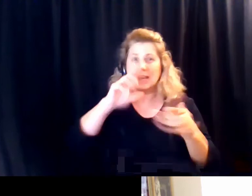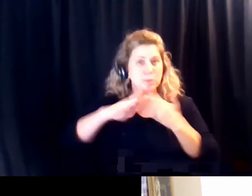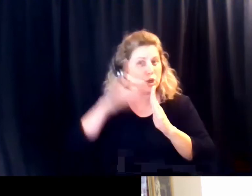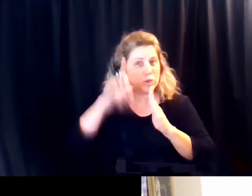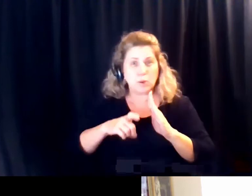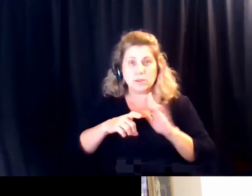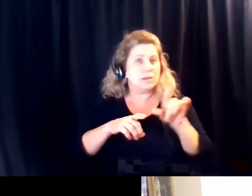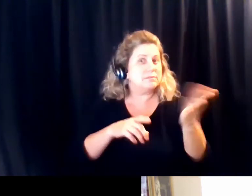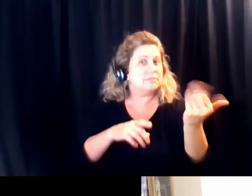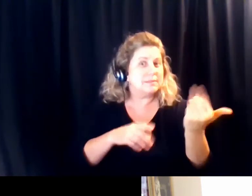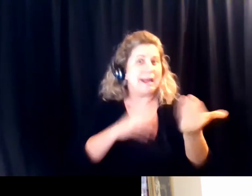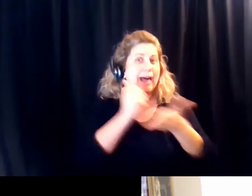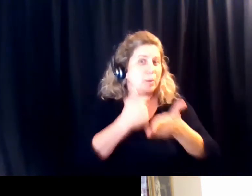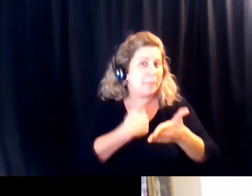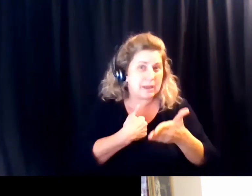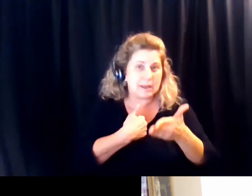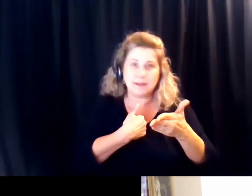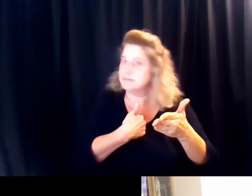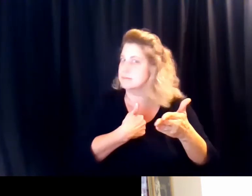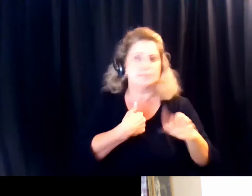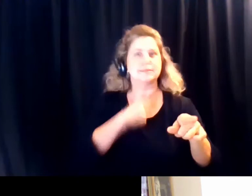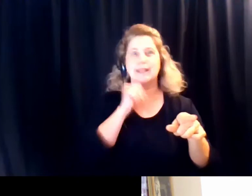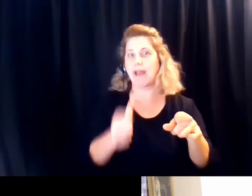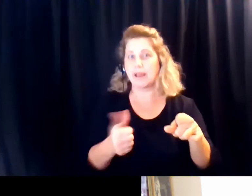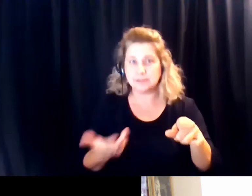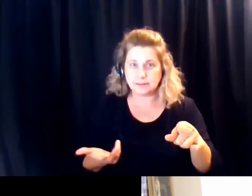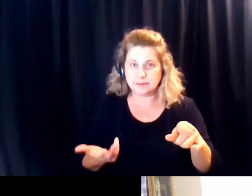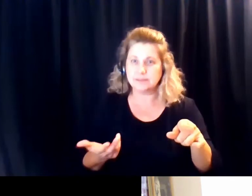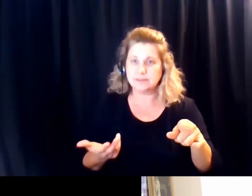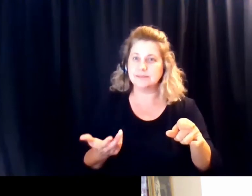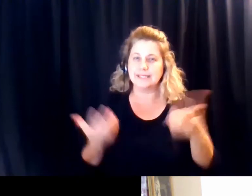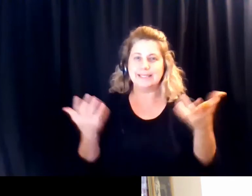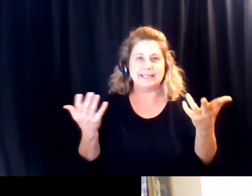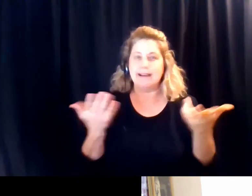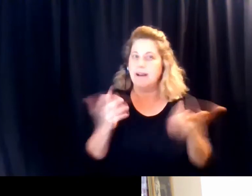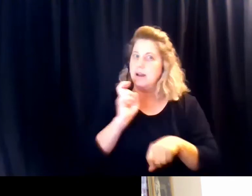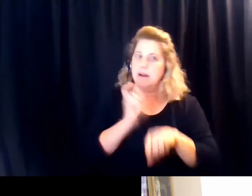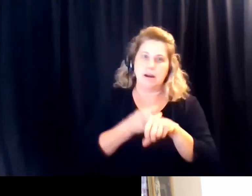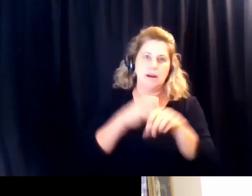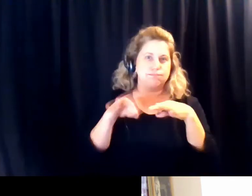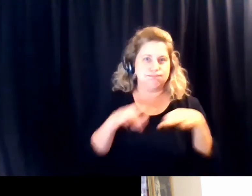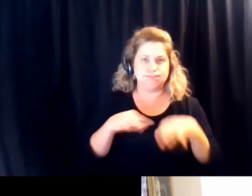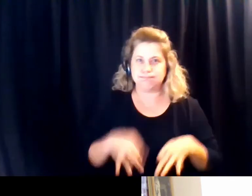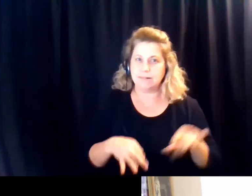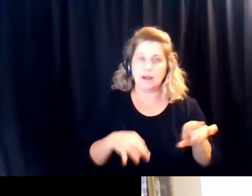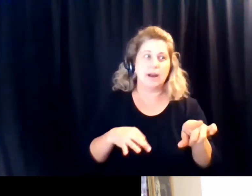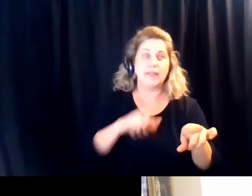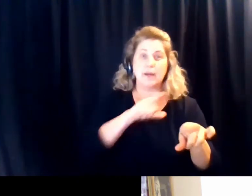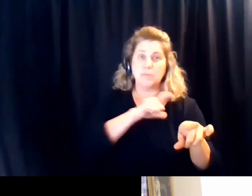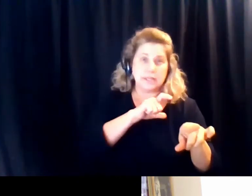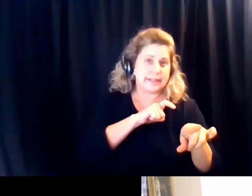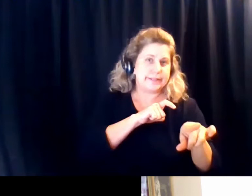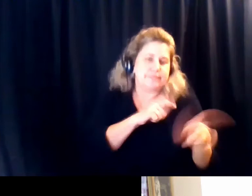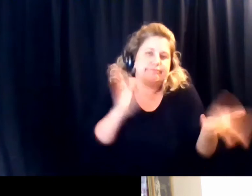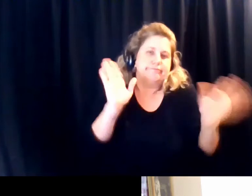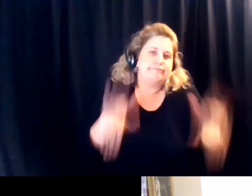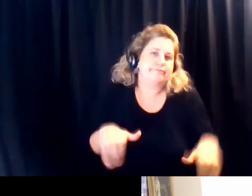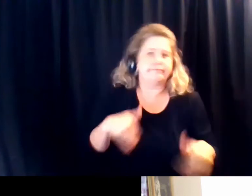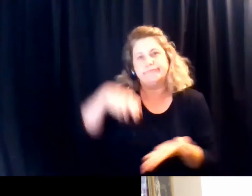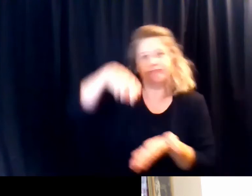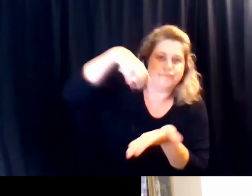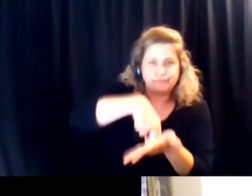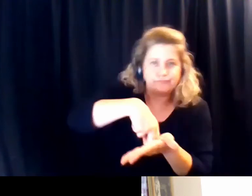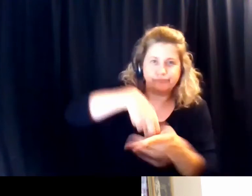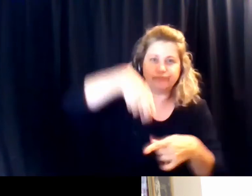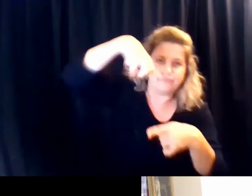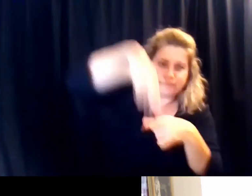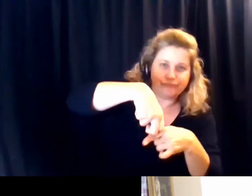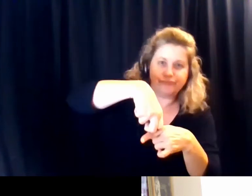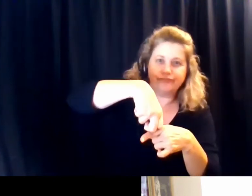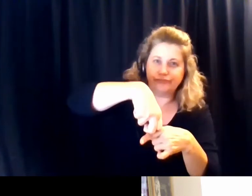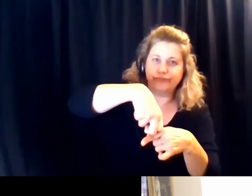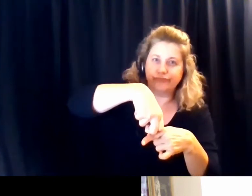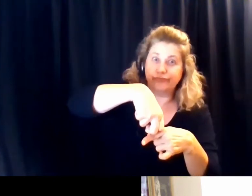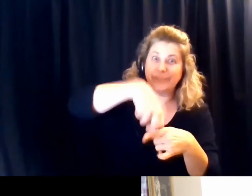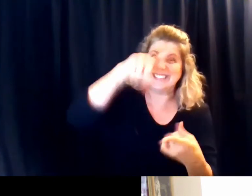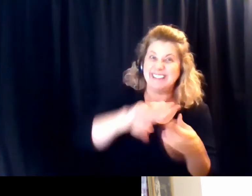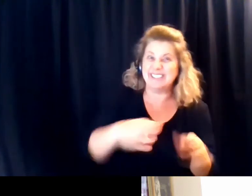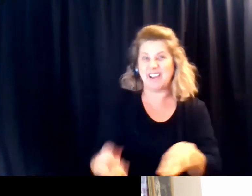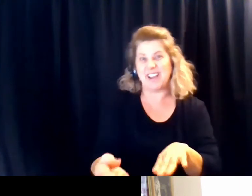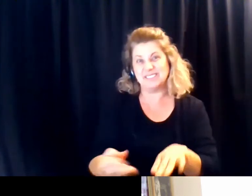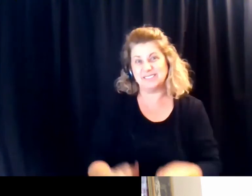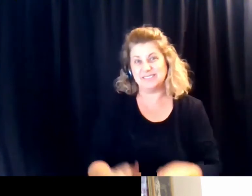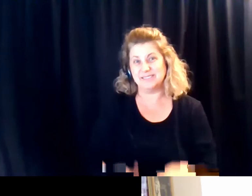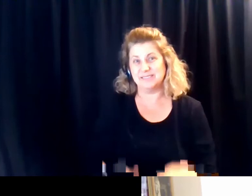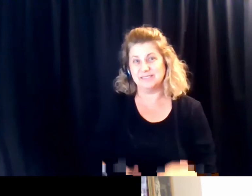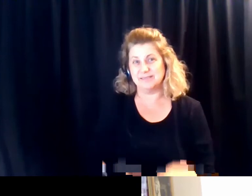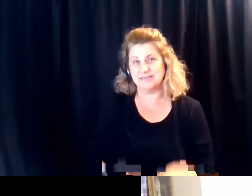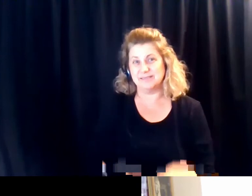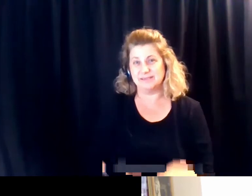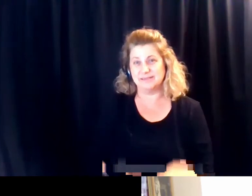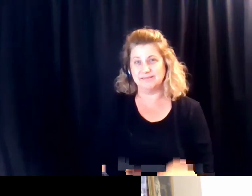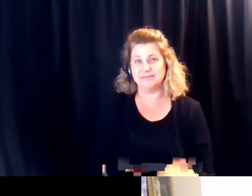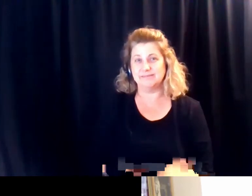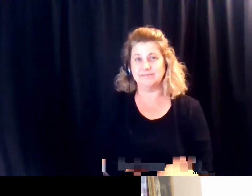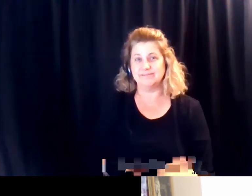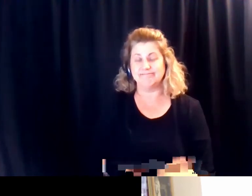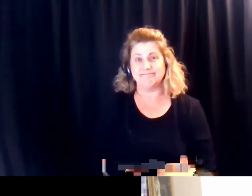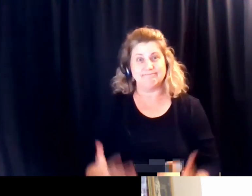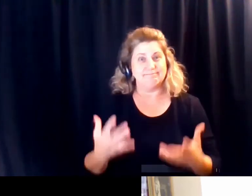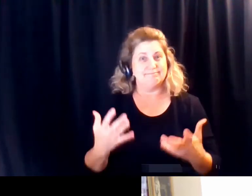Judith Heumann: That should be being spent and allowing our society to move forward the unemployment rate. As a result, the economic impact that we're seeing as a result of covert in our selfishness. When you look at other countries and what they've been able to do. It's pretty disgraceful.